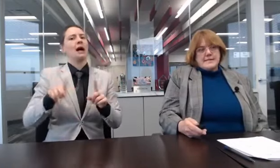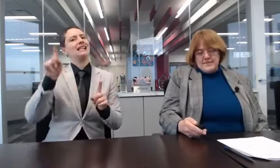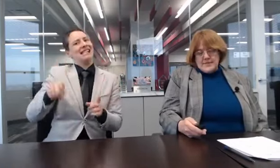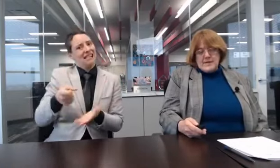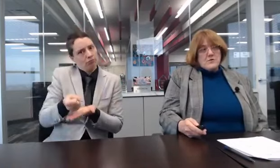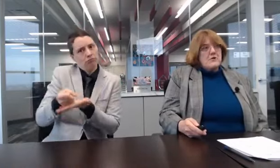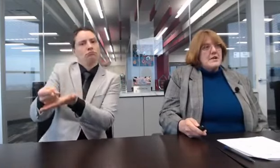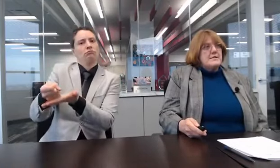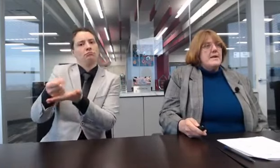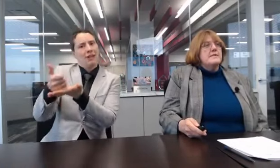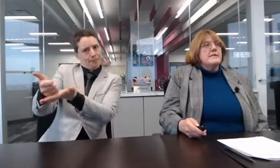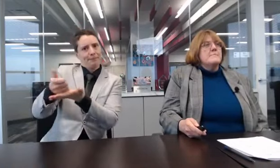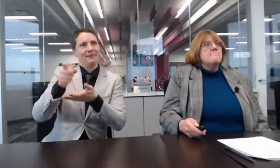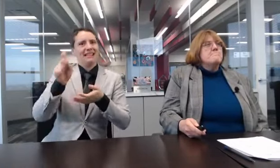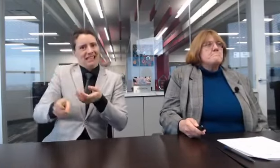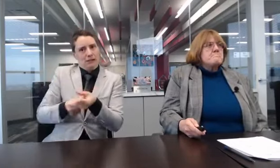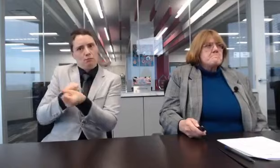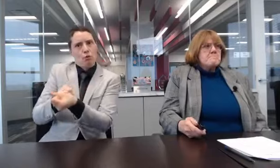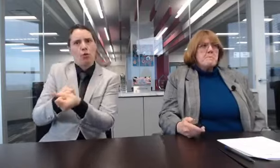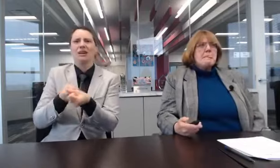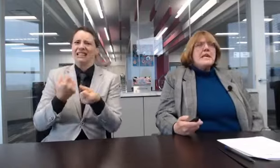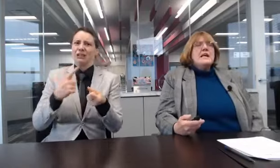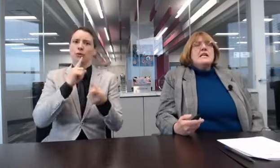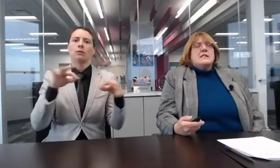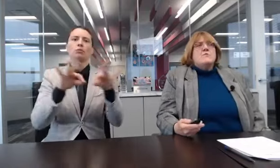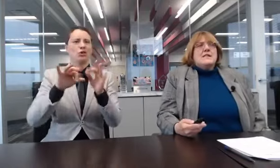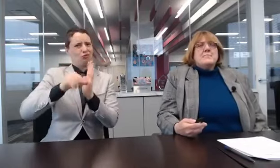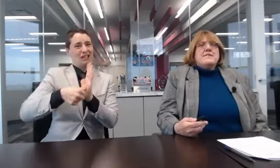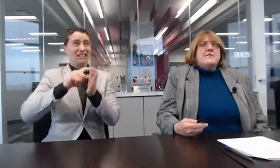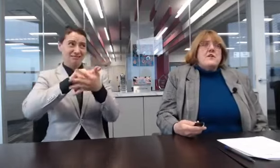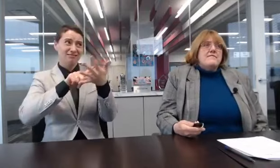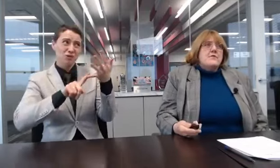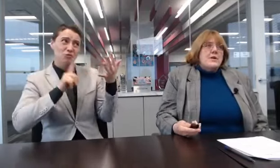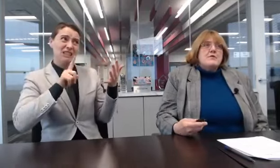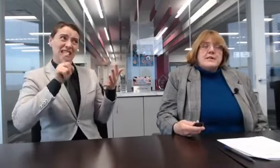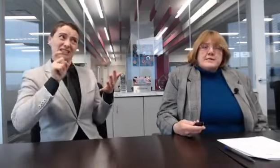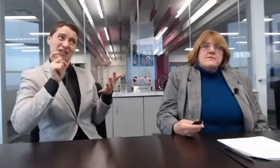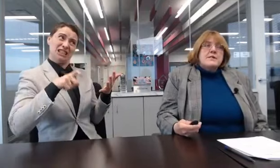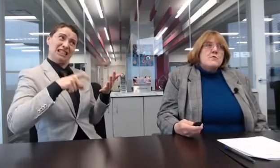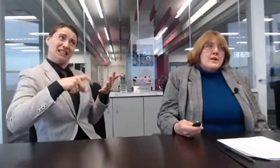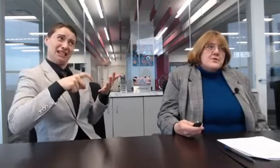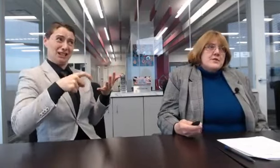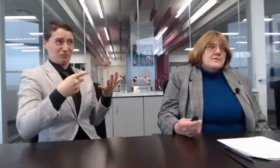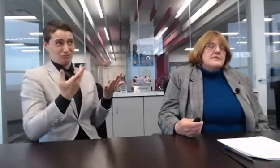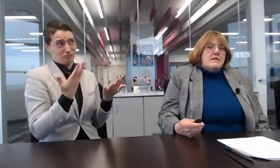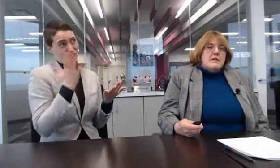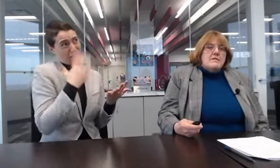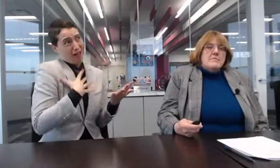that we're talking about here? You wanna be thoughtful when you're answering questions